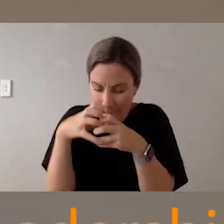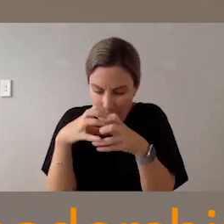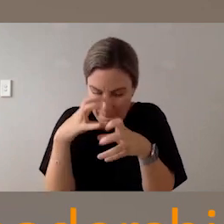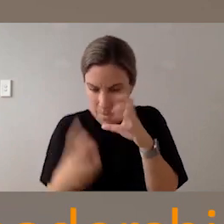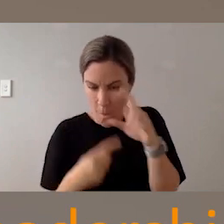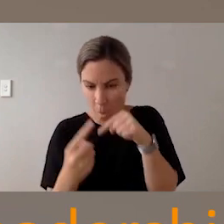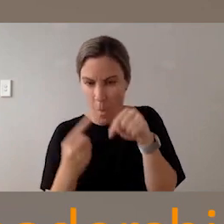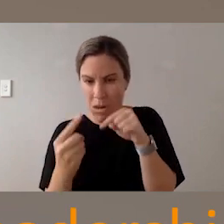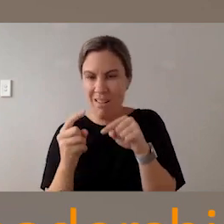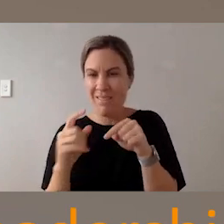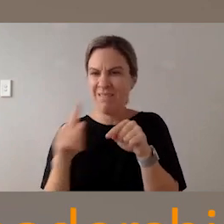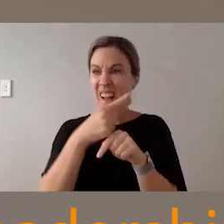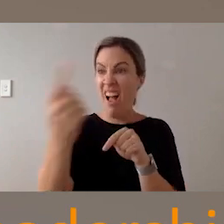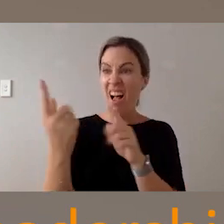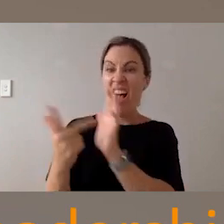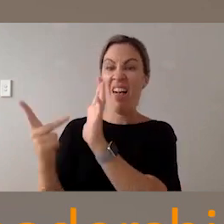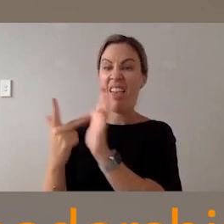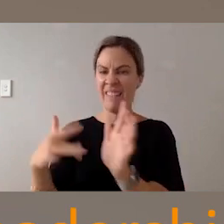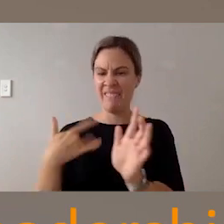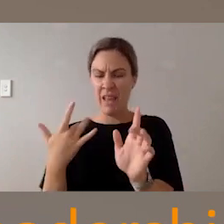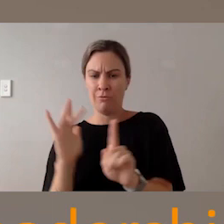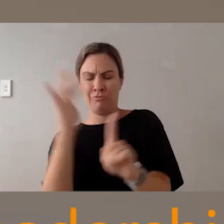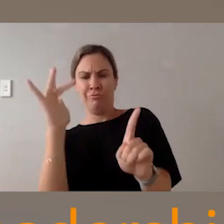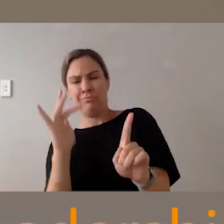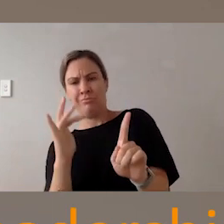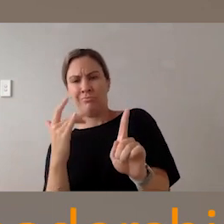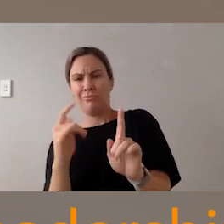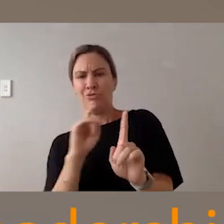spikes. What we need to do, and what I invite you to do, is be the leader